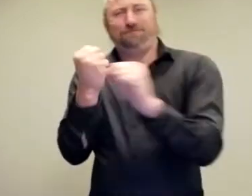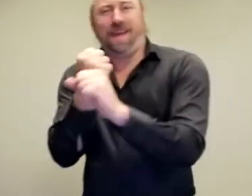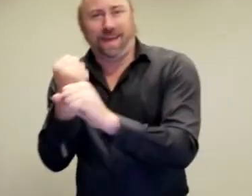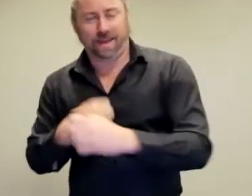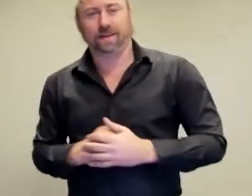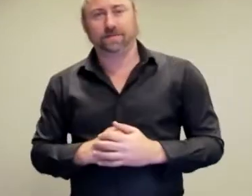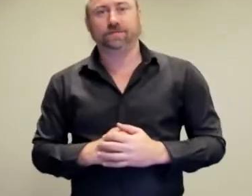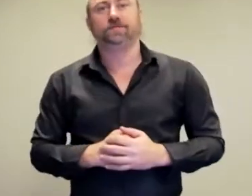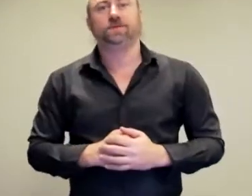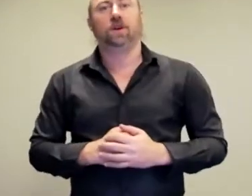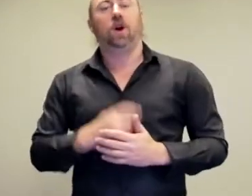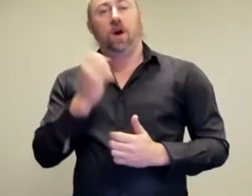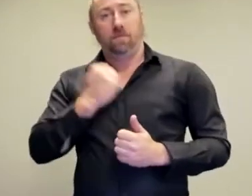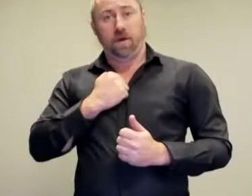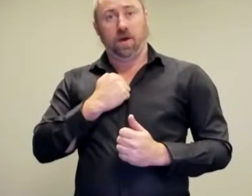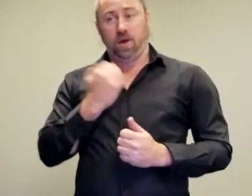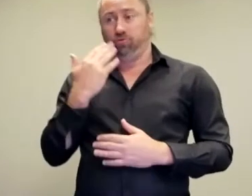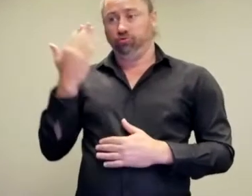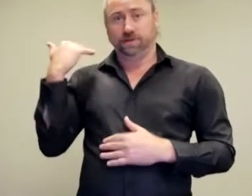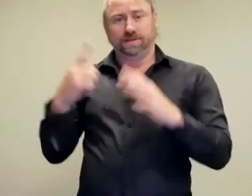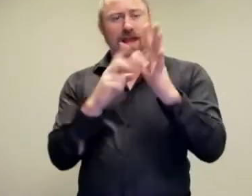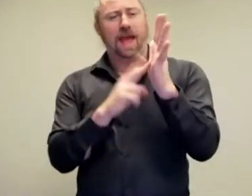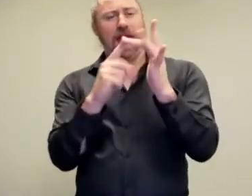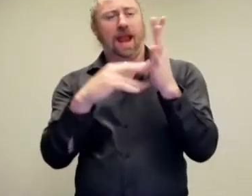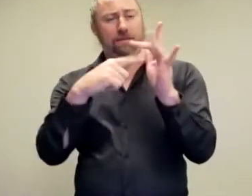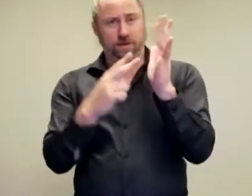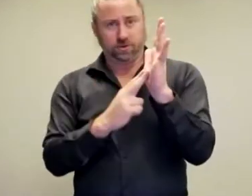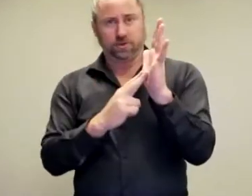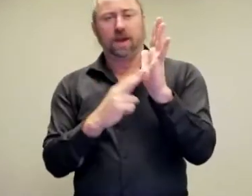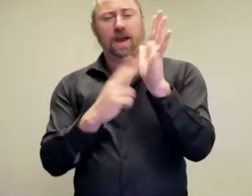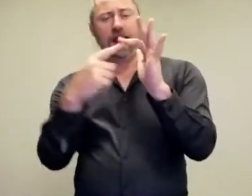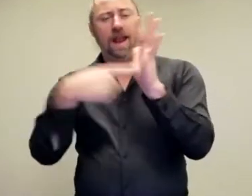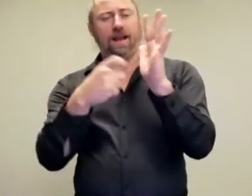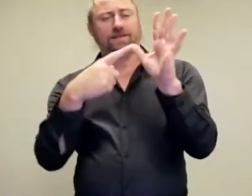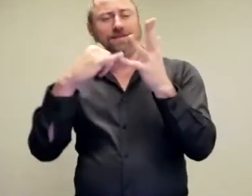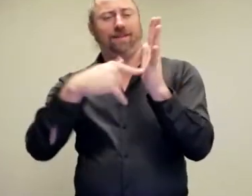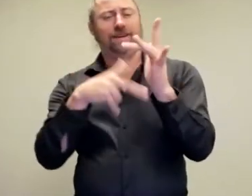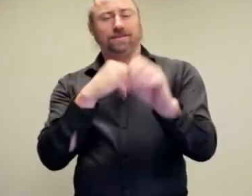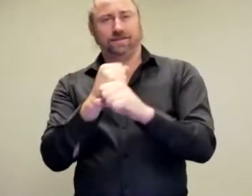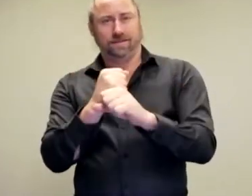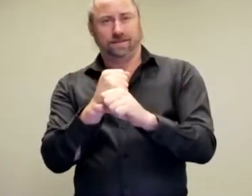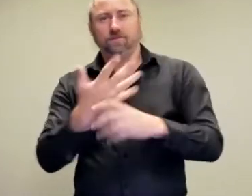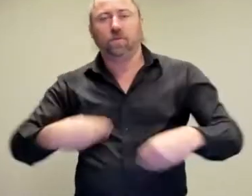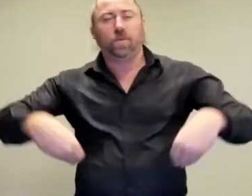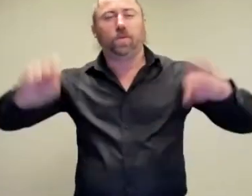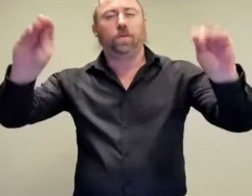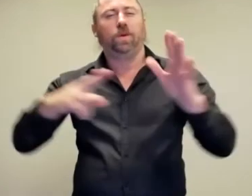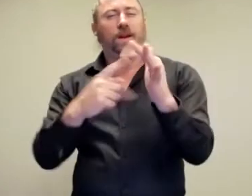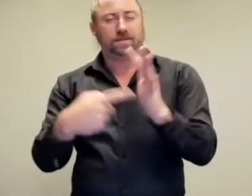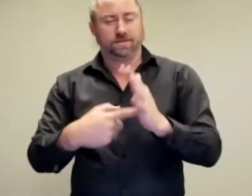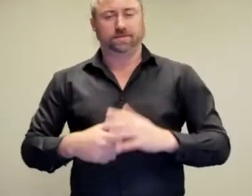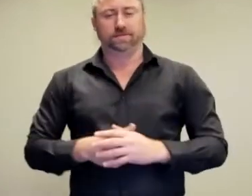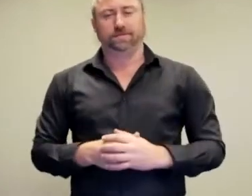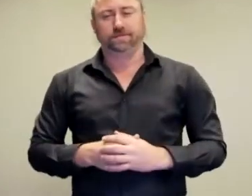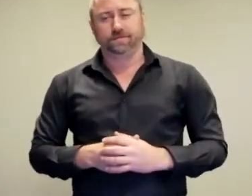excerpt of my recent animation Net Casting.